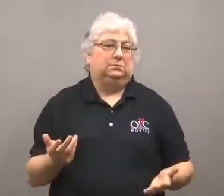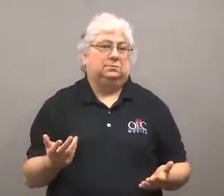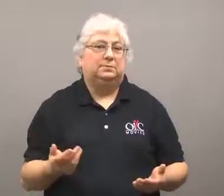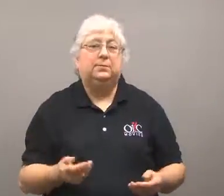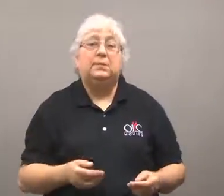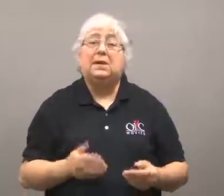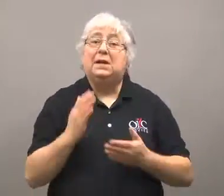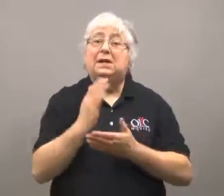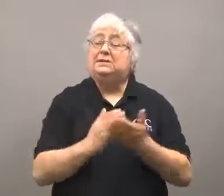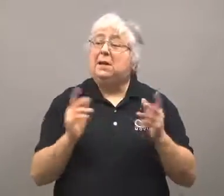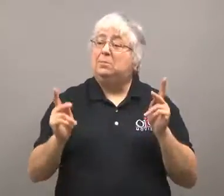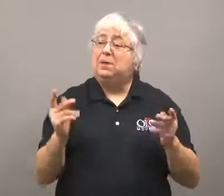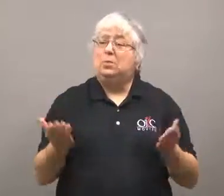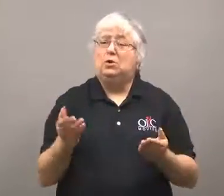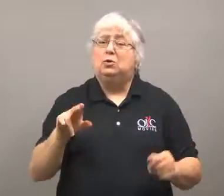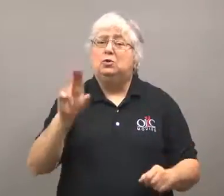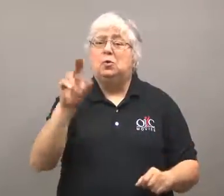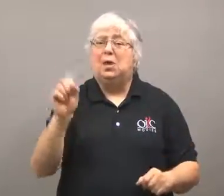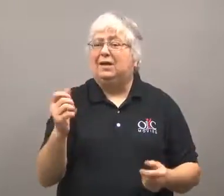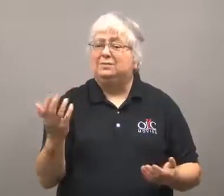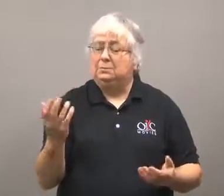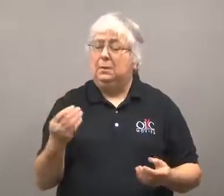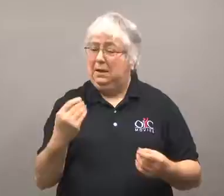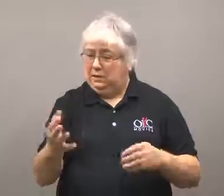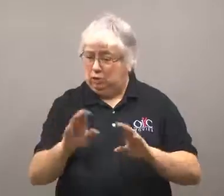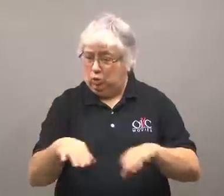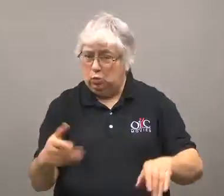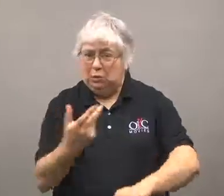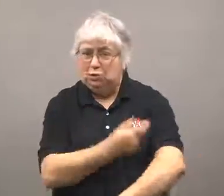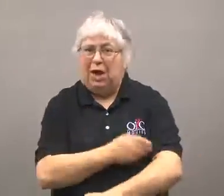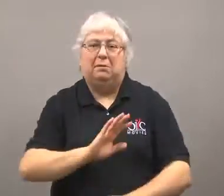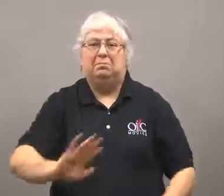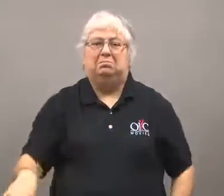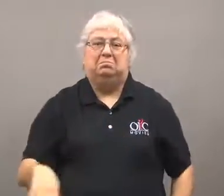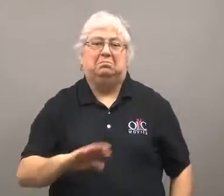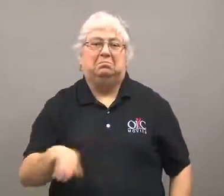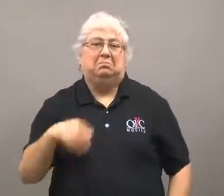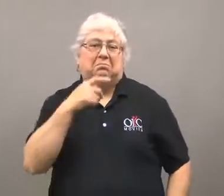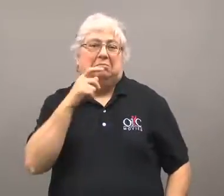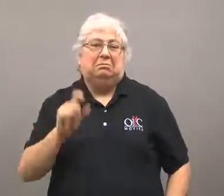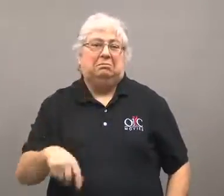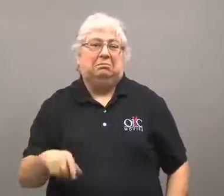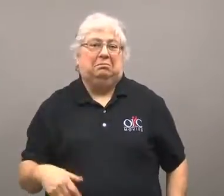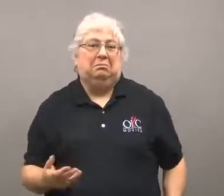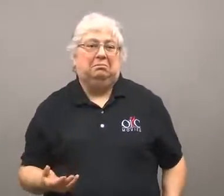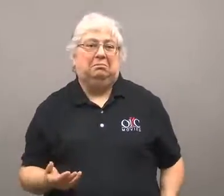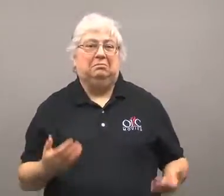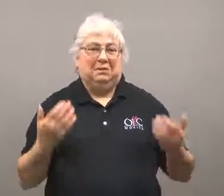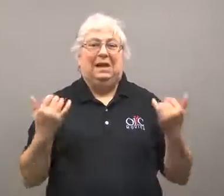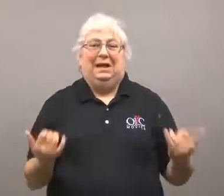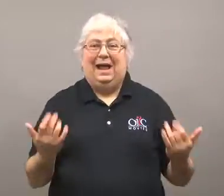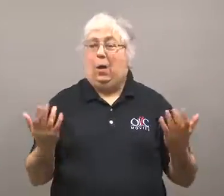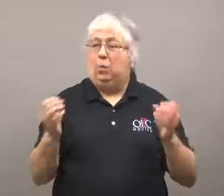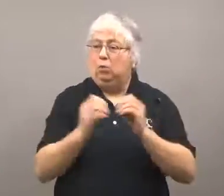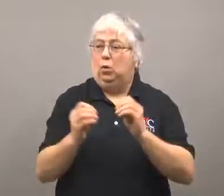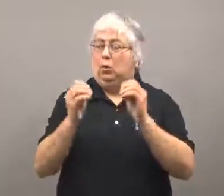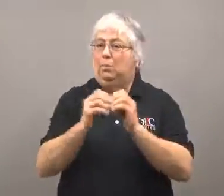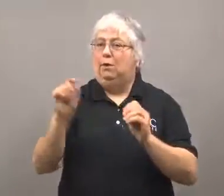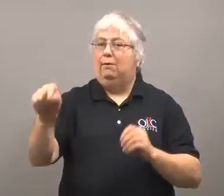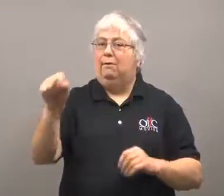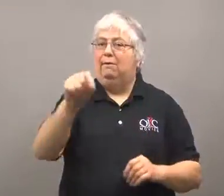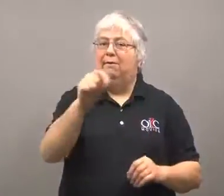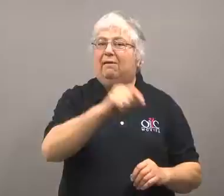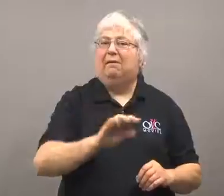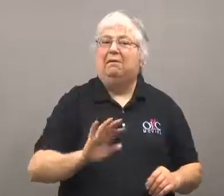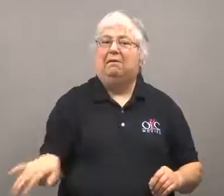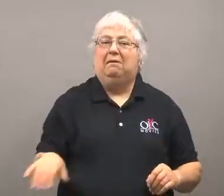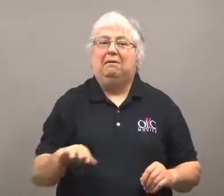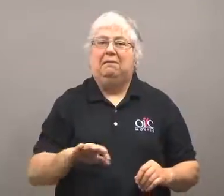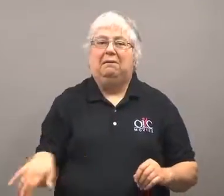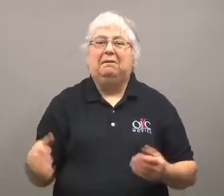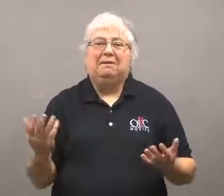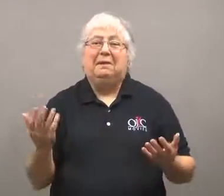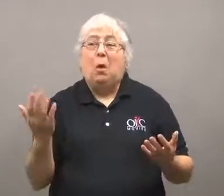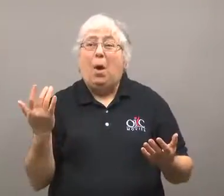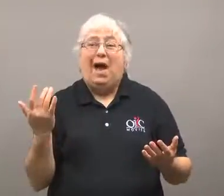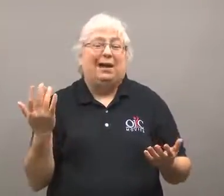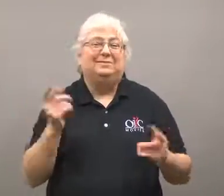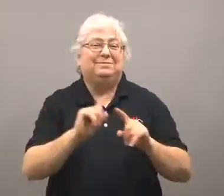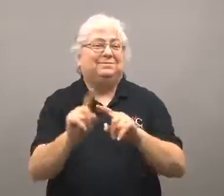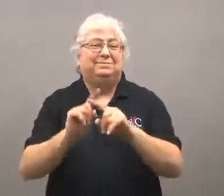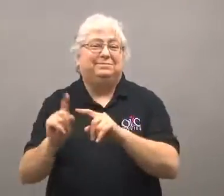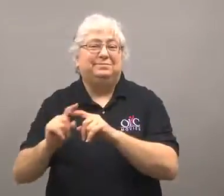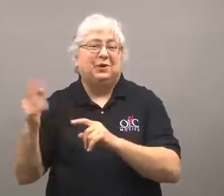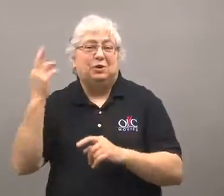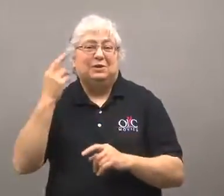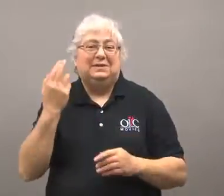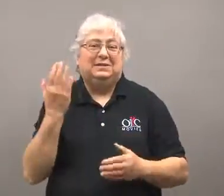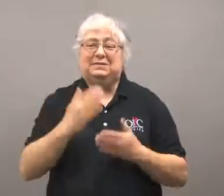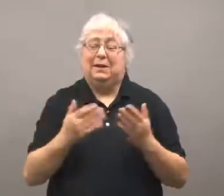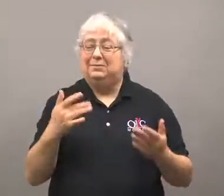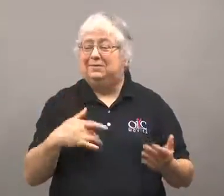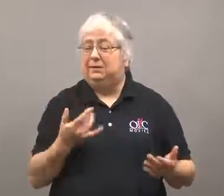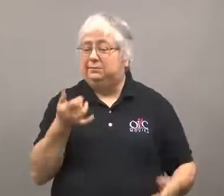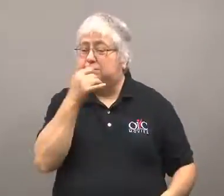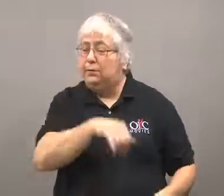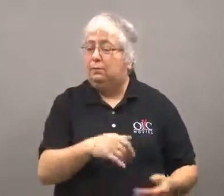Some Americans have not been diligent in giving their children the vaccine.